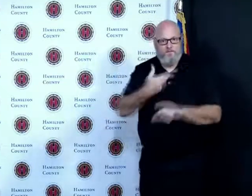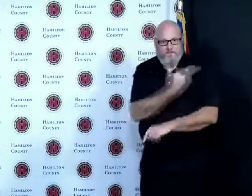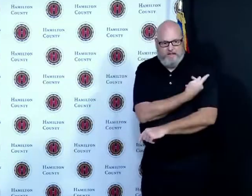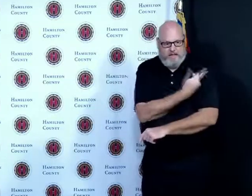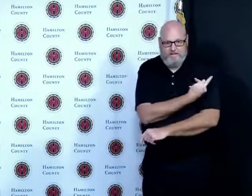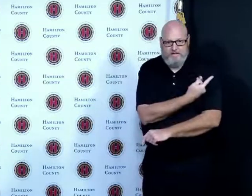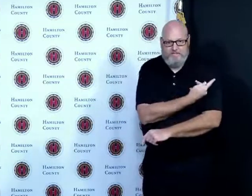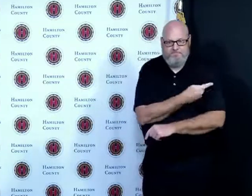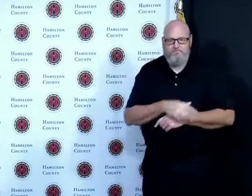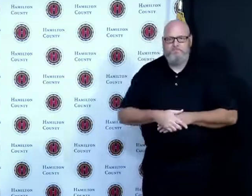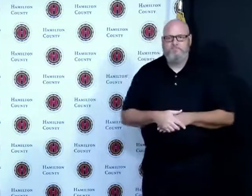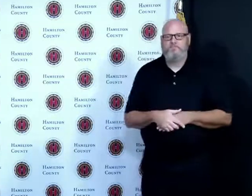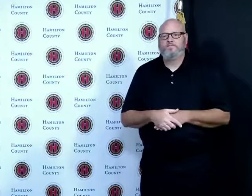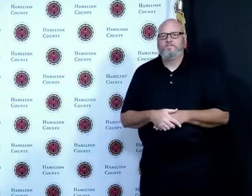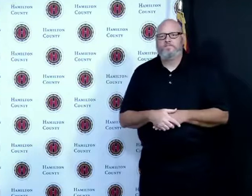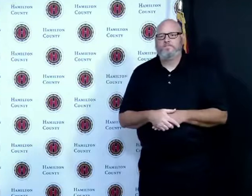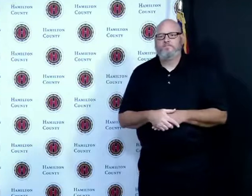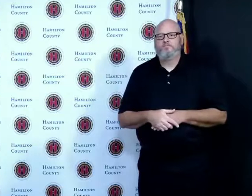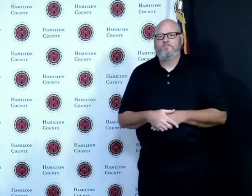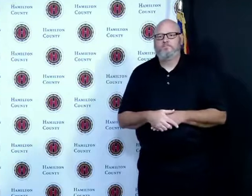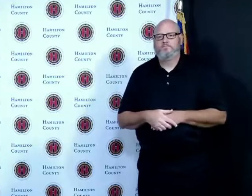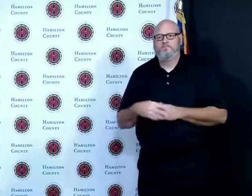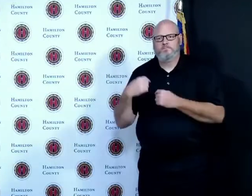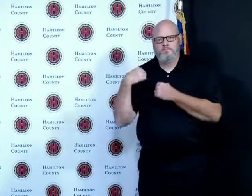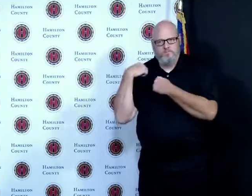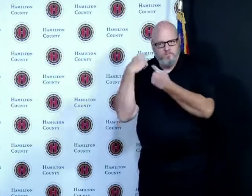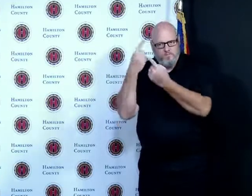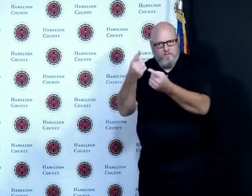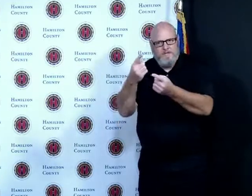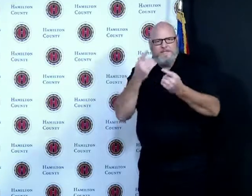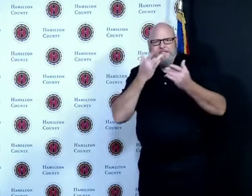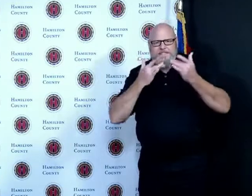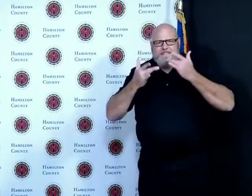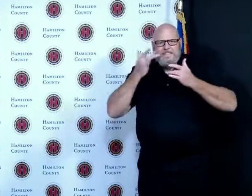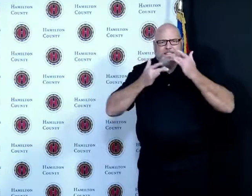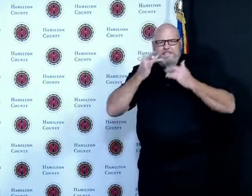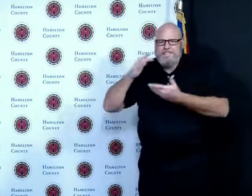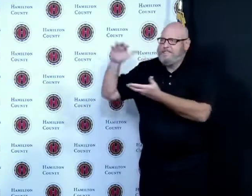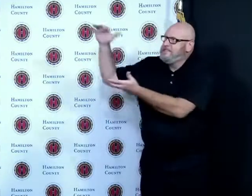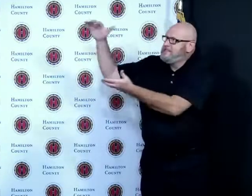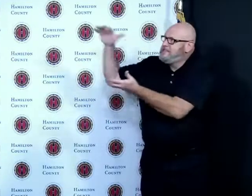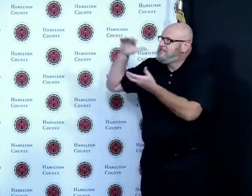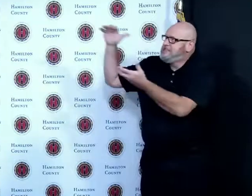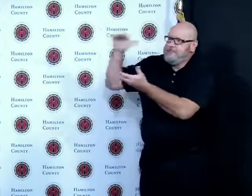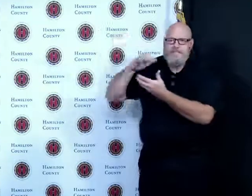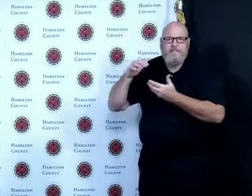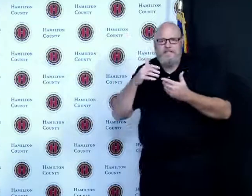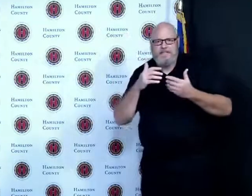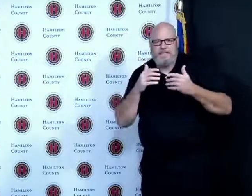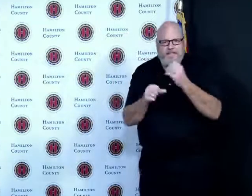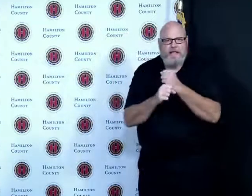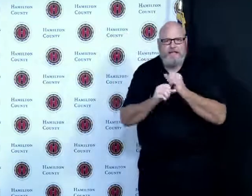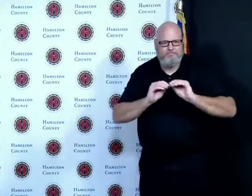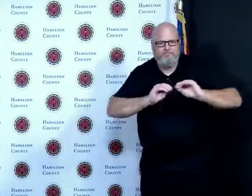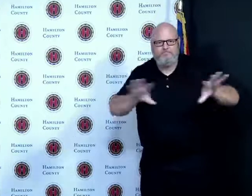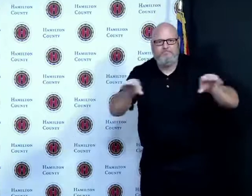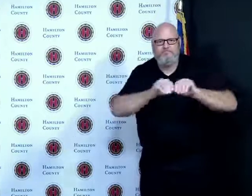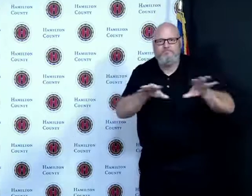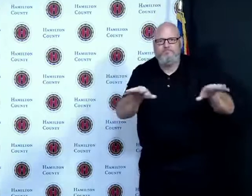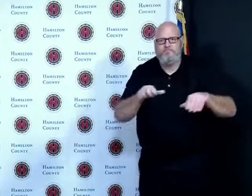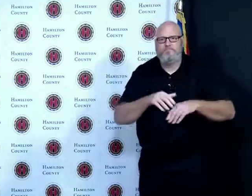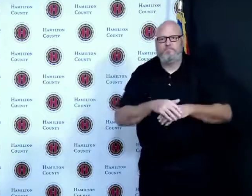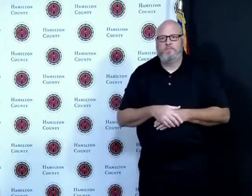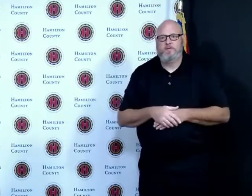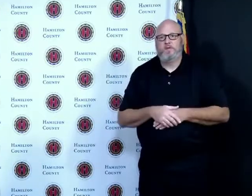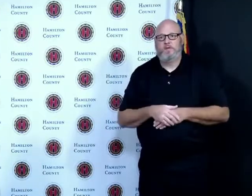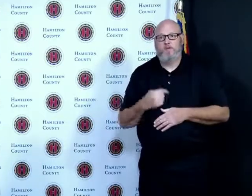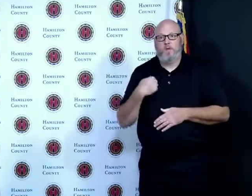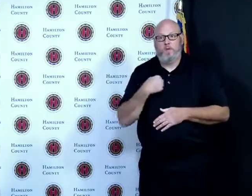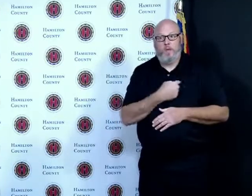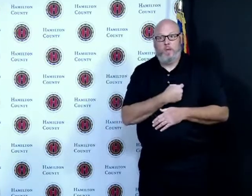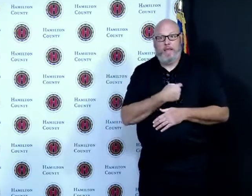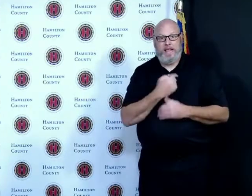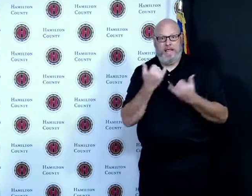in Hamilton County and as eligibility increases the number of doses is not even staying constant